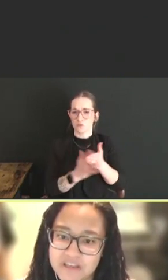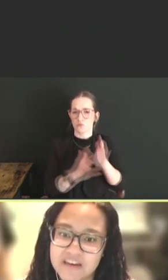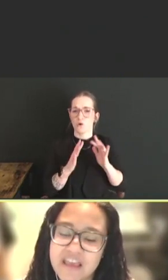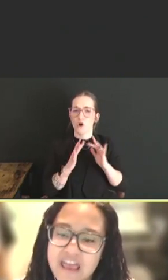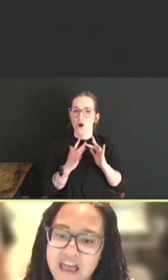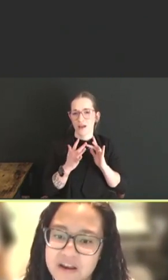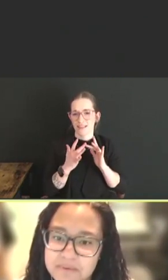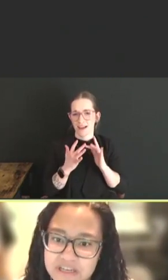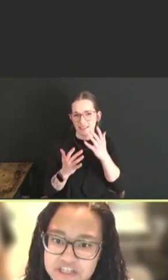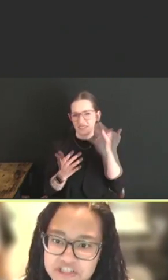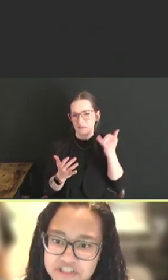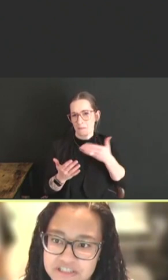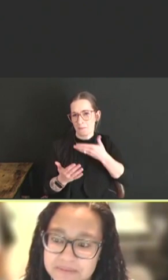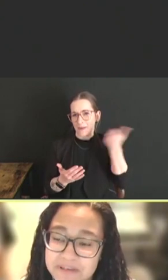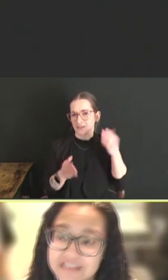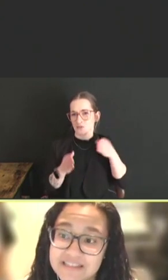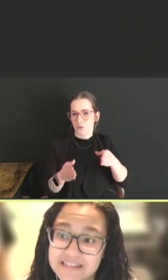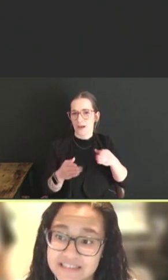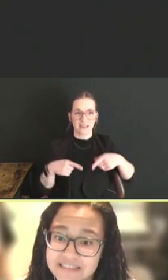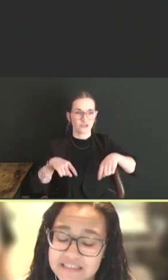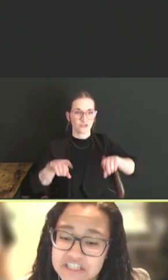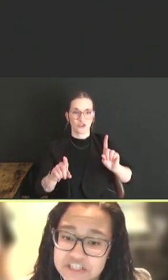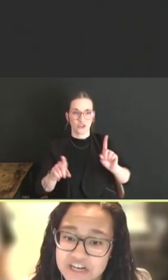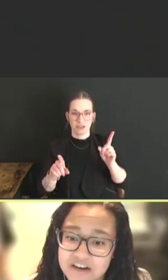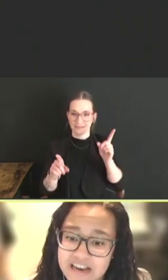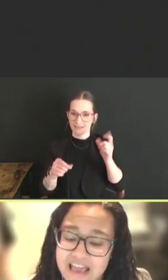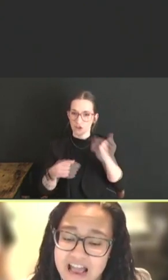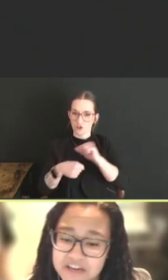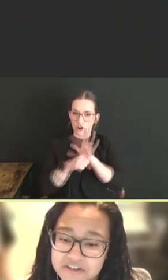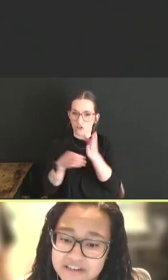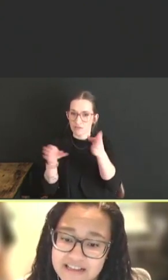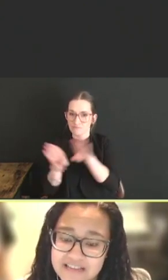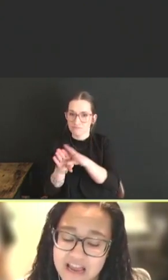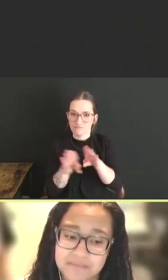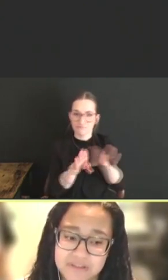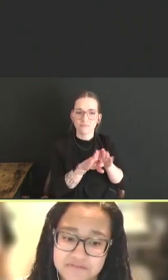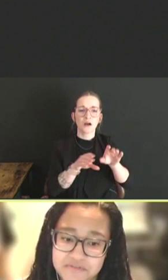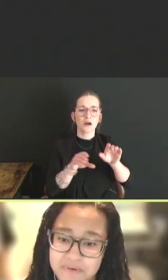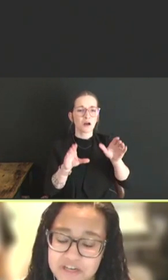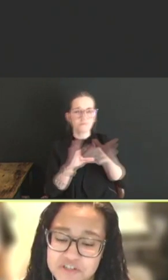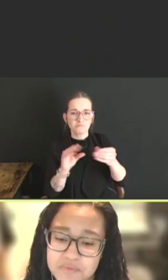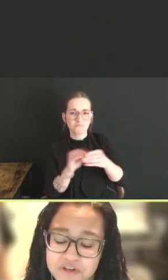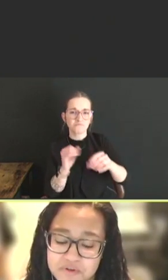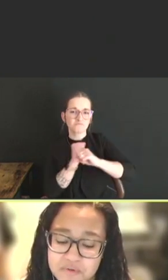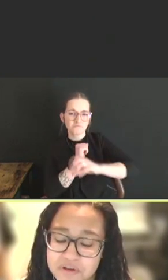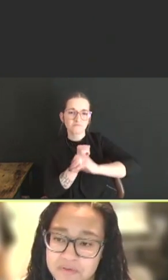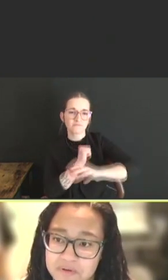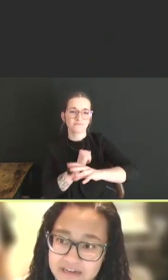and being sure to be consistently sharing accurate and timely information with our local community.